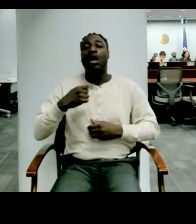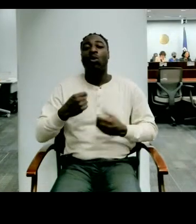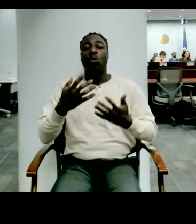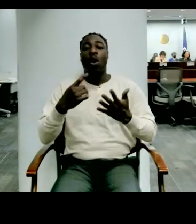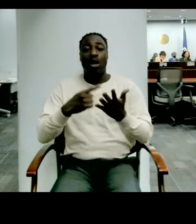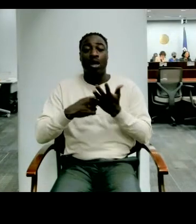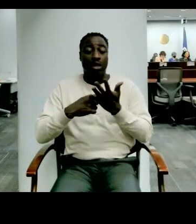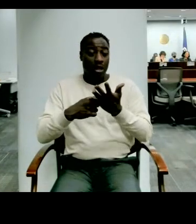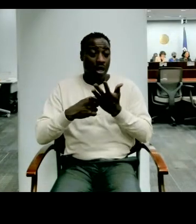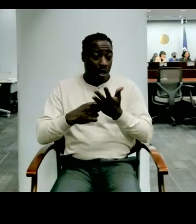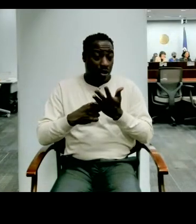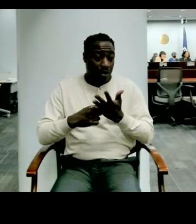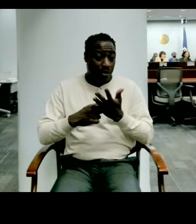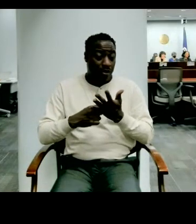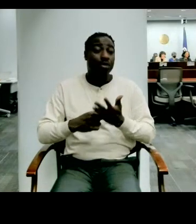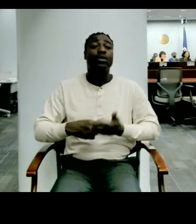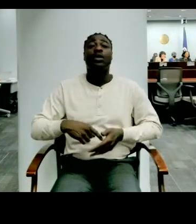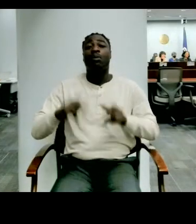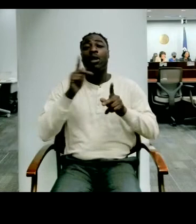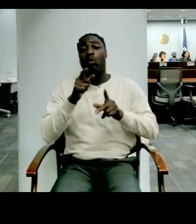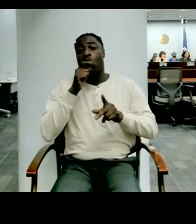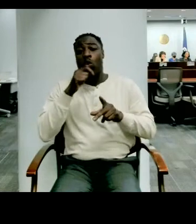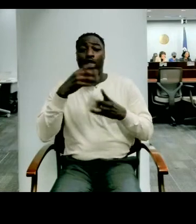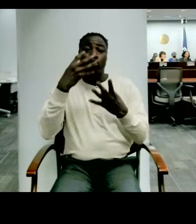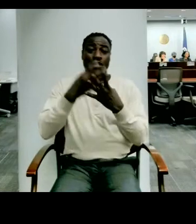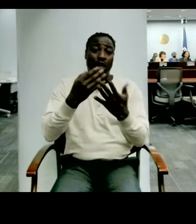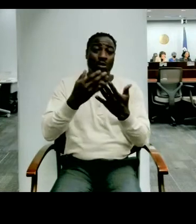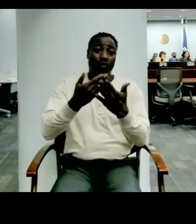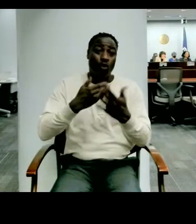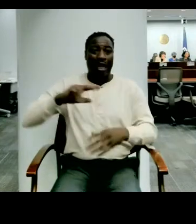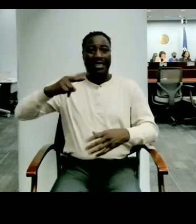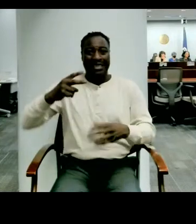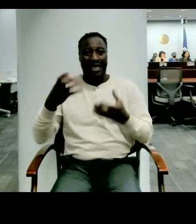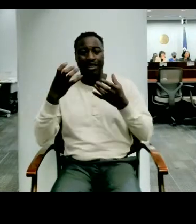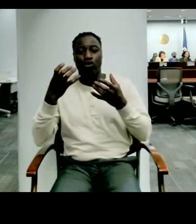let's talk more about the formerly incarcerated or what we call second chance job candidates.